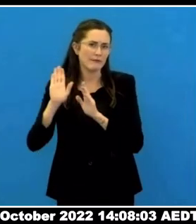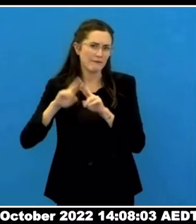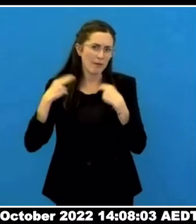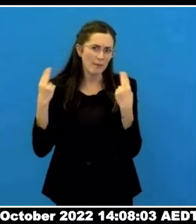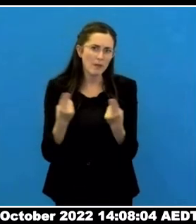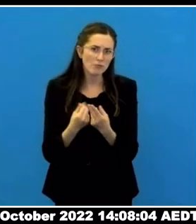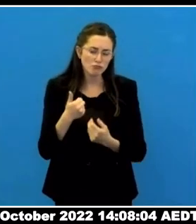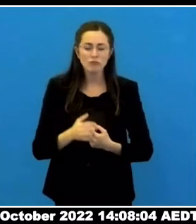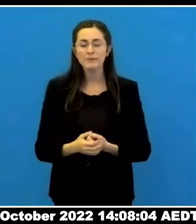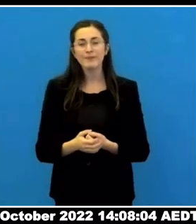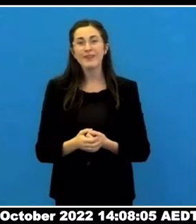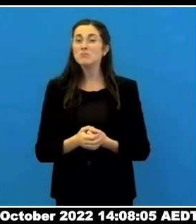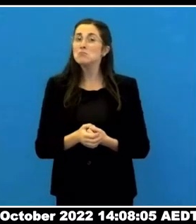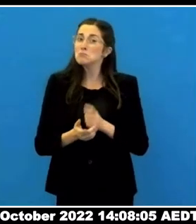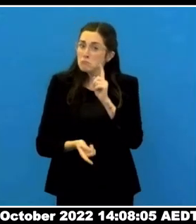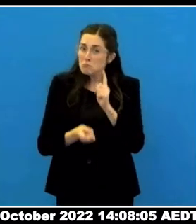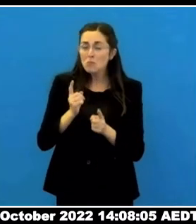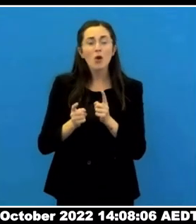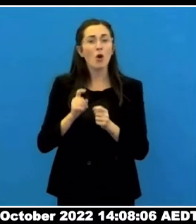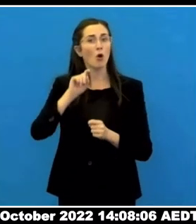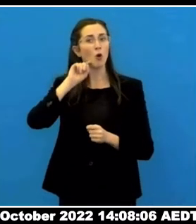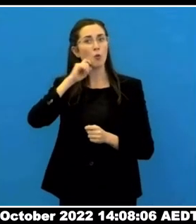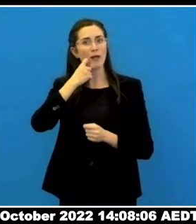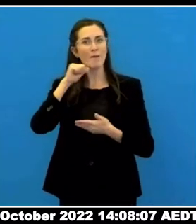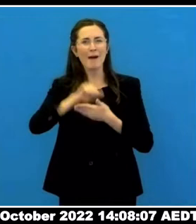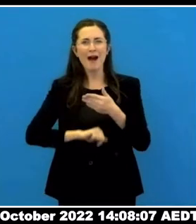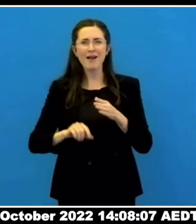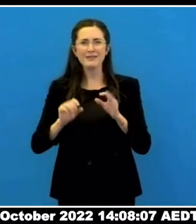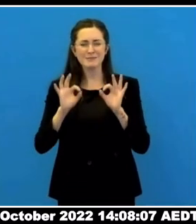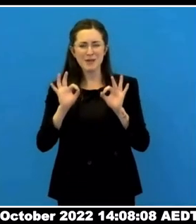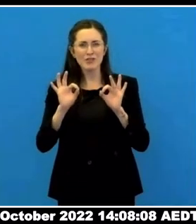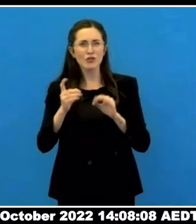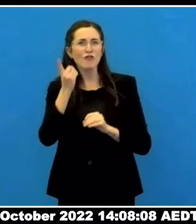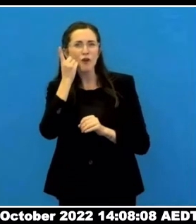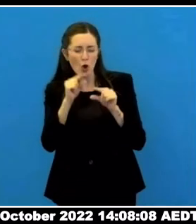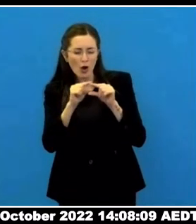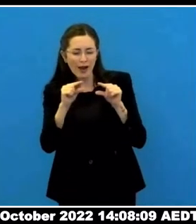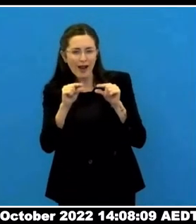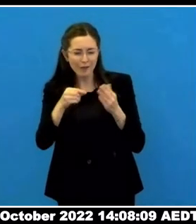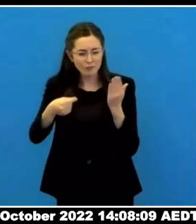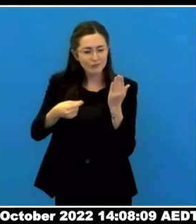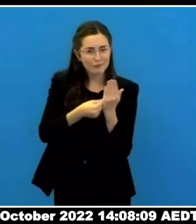Occasionally, we would buy an international phone card so that I could call my family.